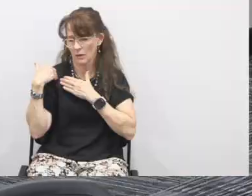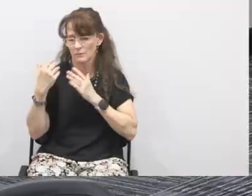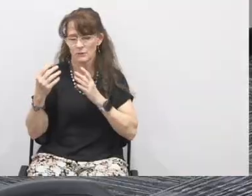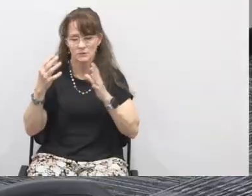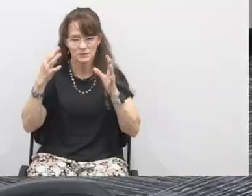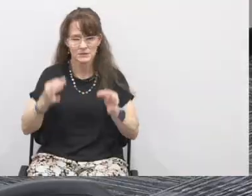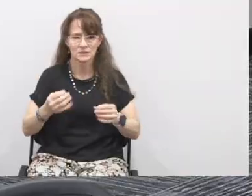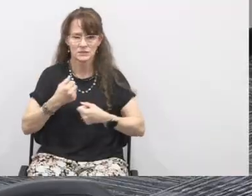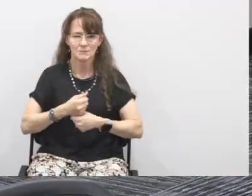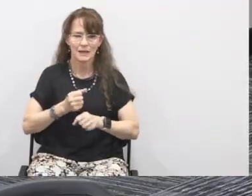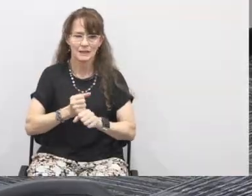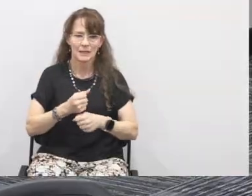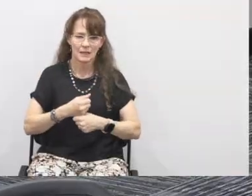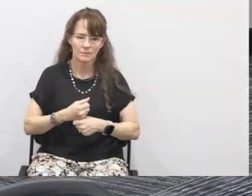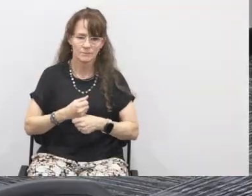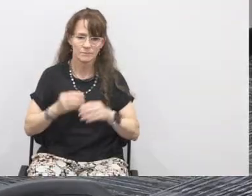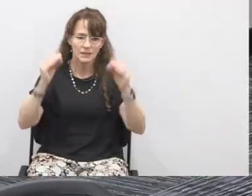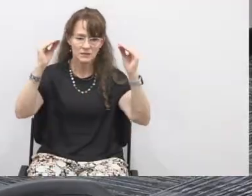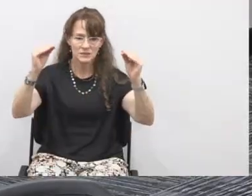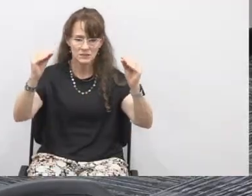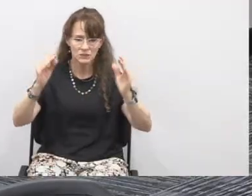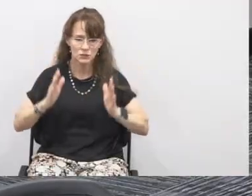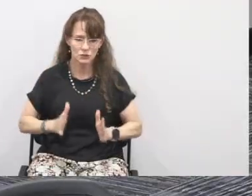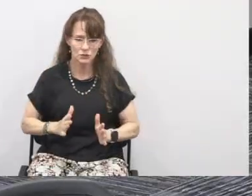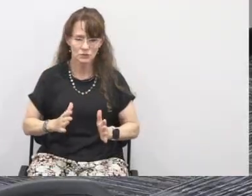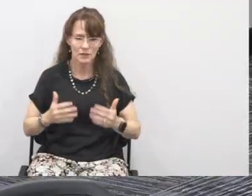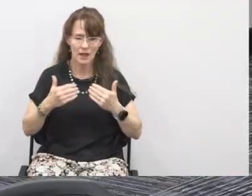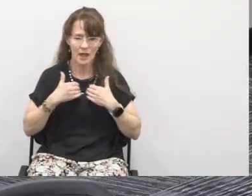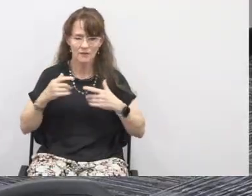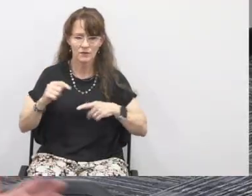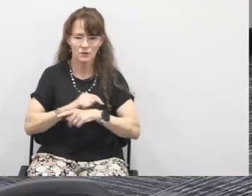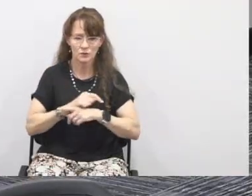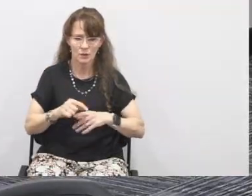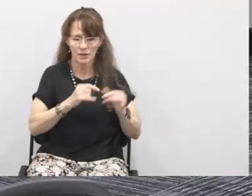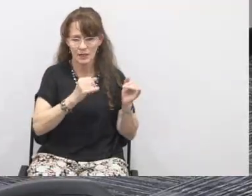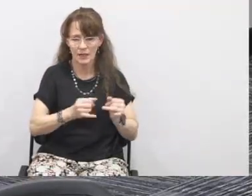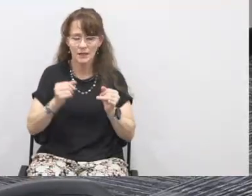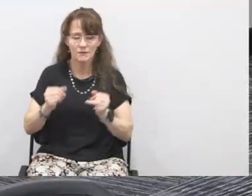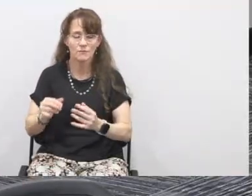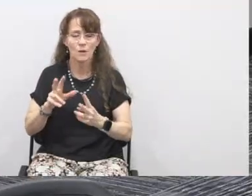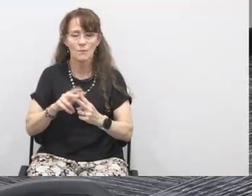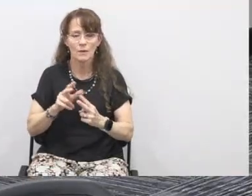So teachers can have training either individually. we've partnered with OCIPD,